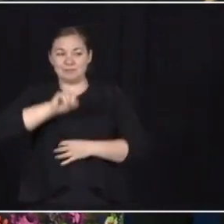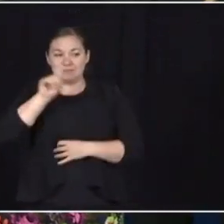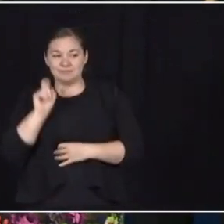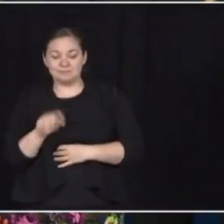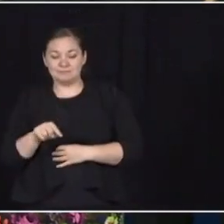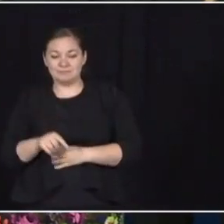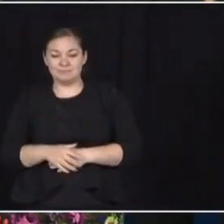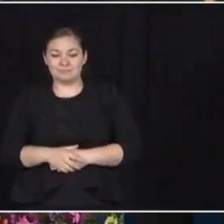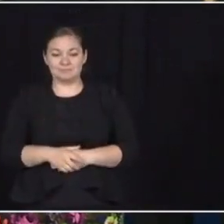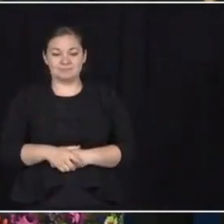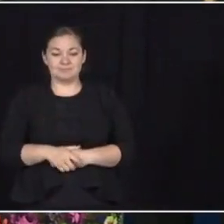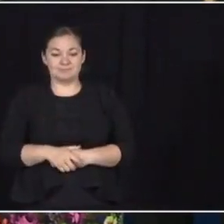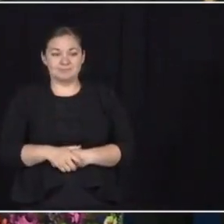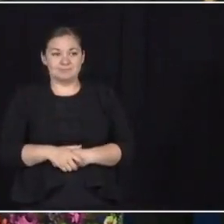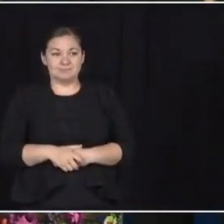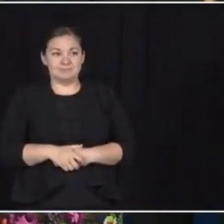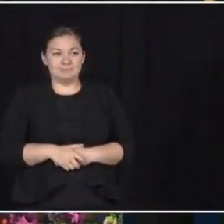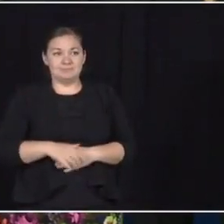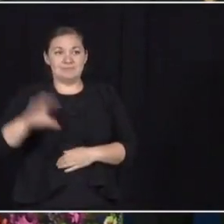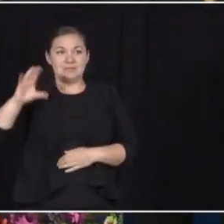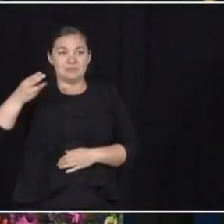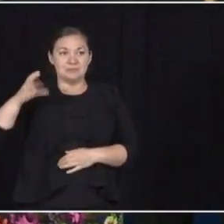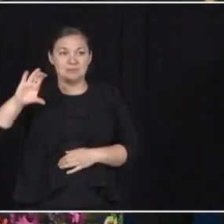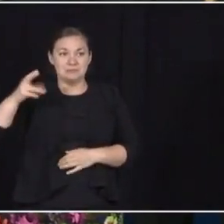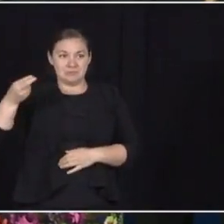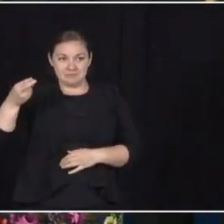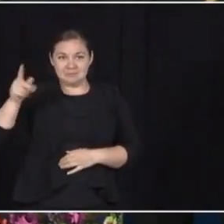Last question. Last question comes from Randy from CHC HDV.